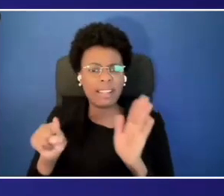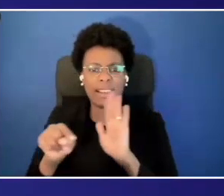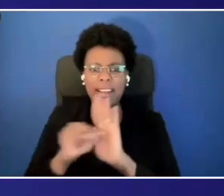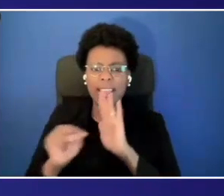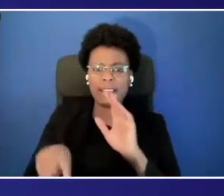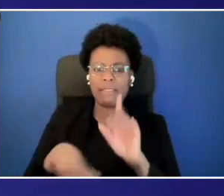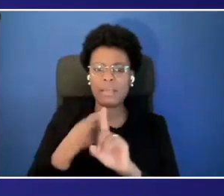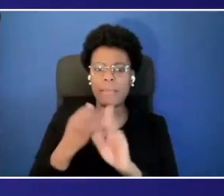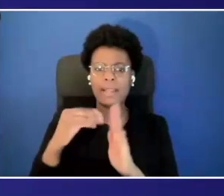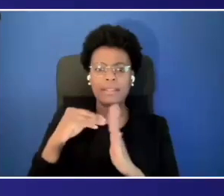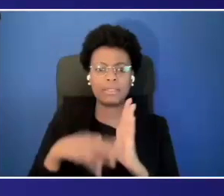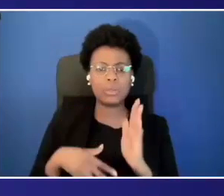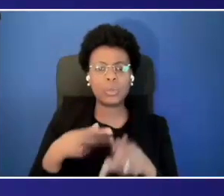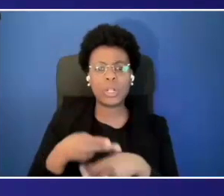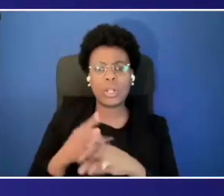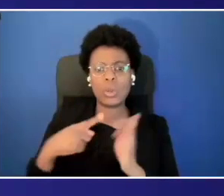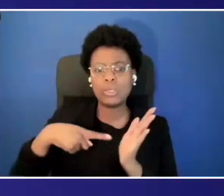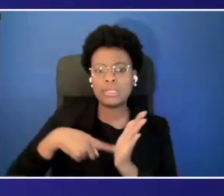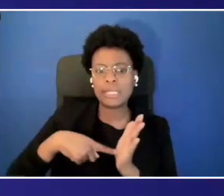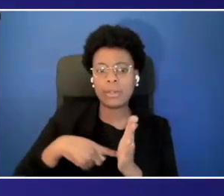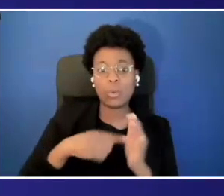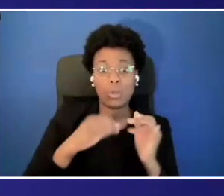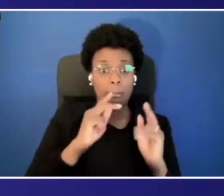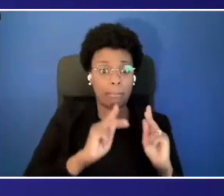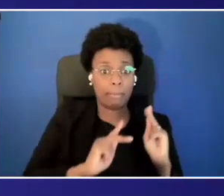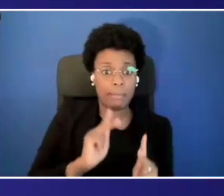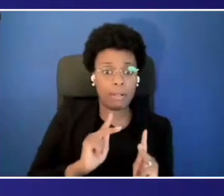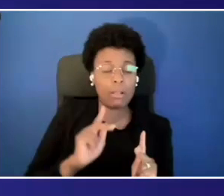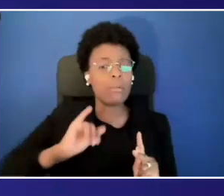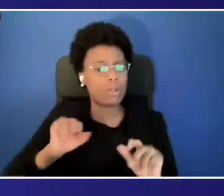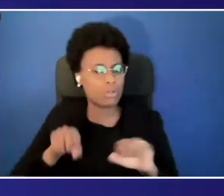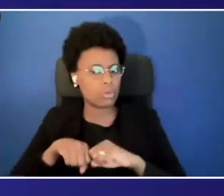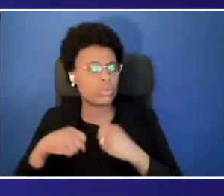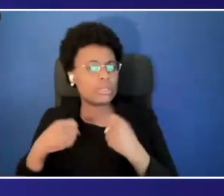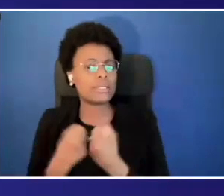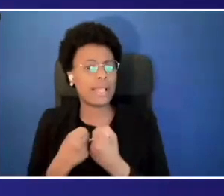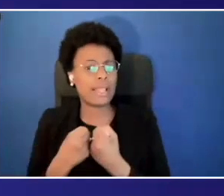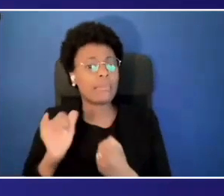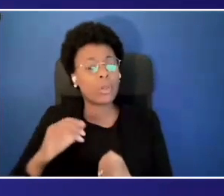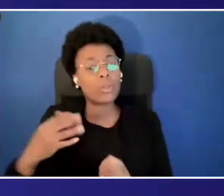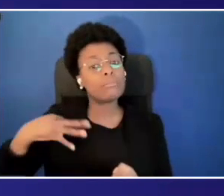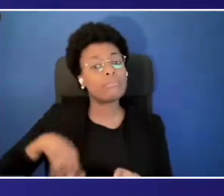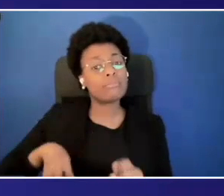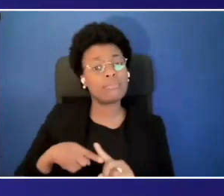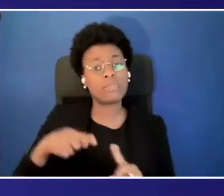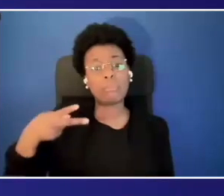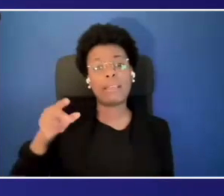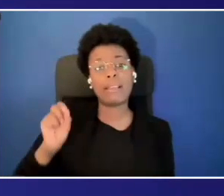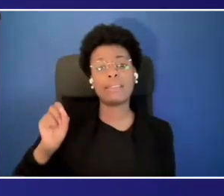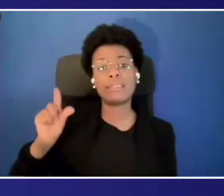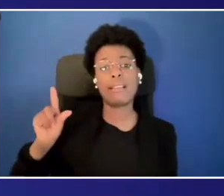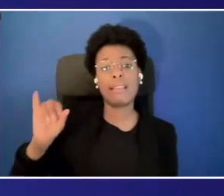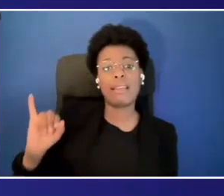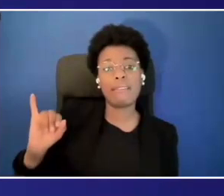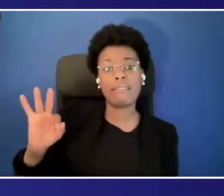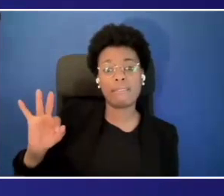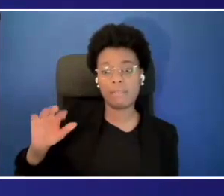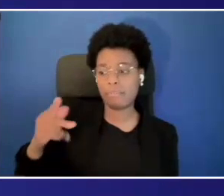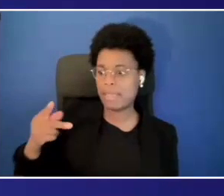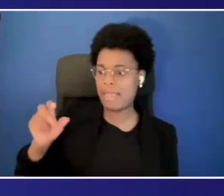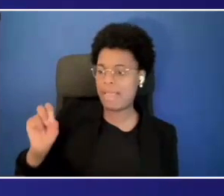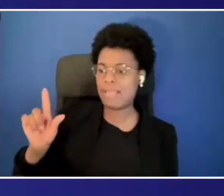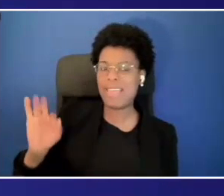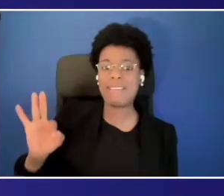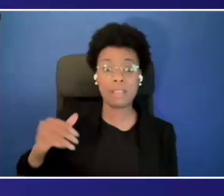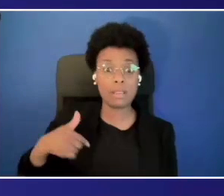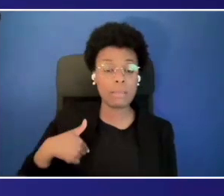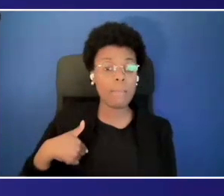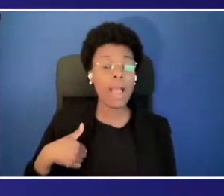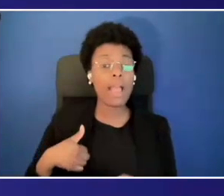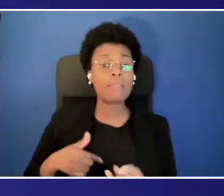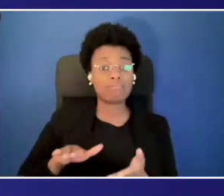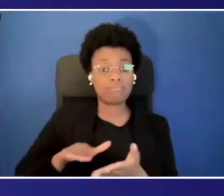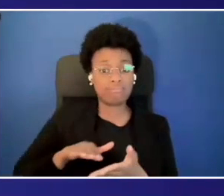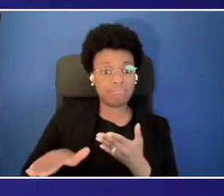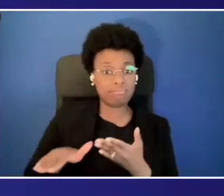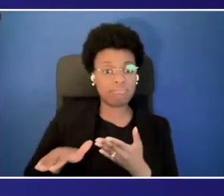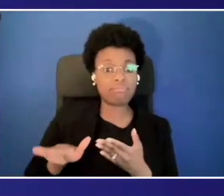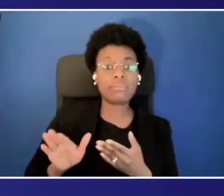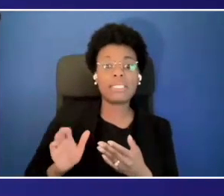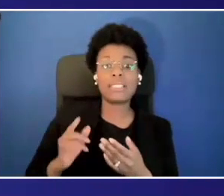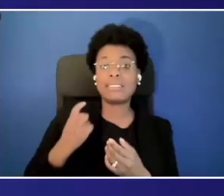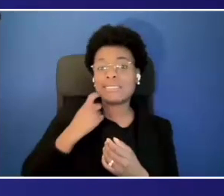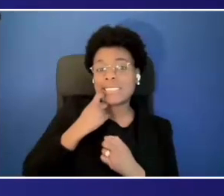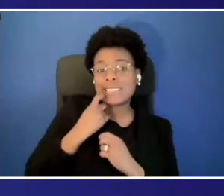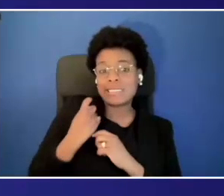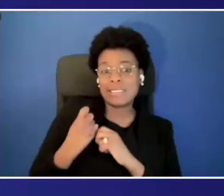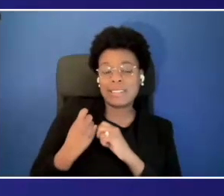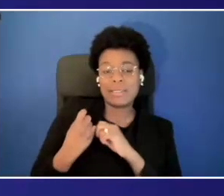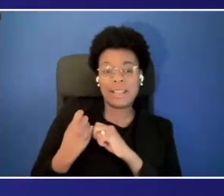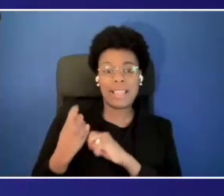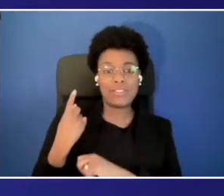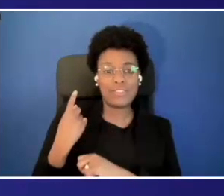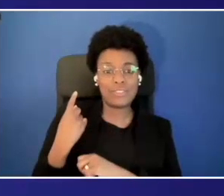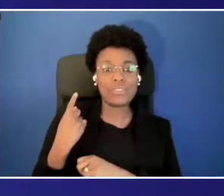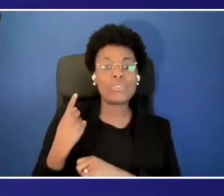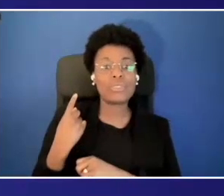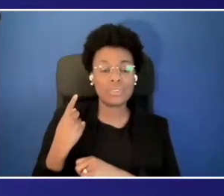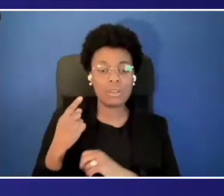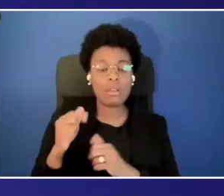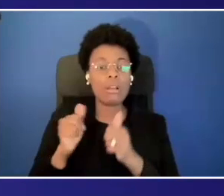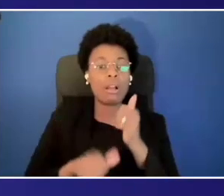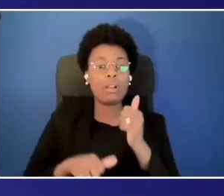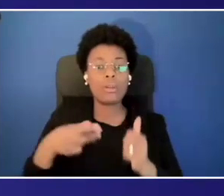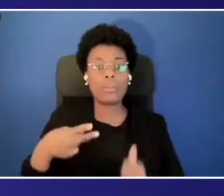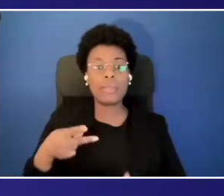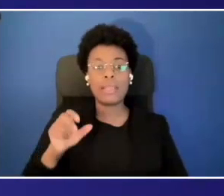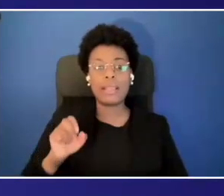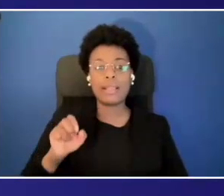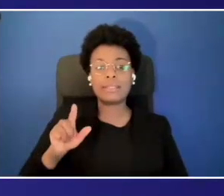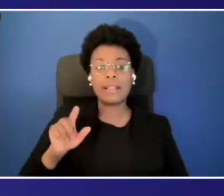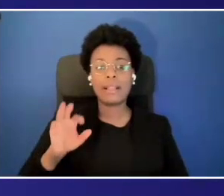I also personally benefited from the public student loan forgiveness PSLF program. Having my student moments forgiven this past year under the present under President Biden's temporary expanded PSLF or TEP SLF program.